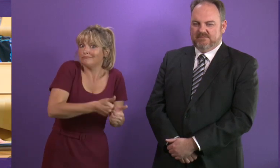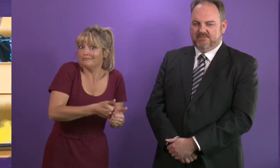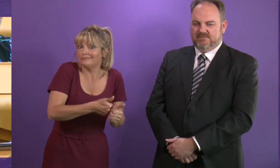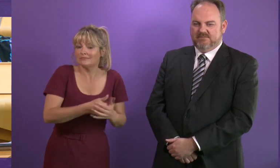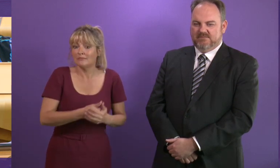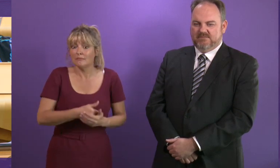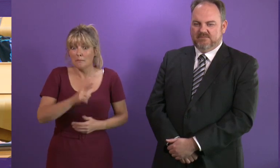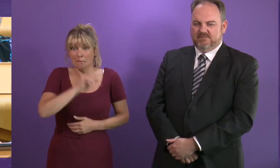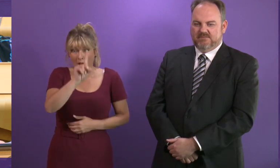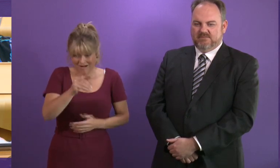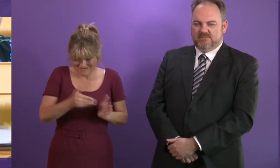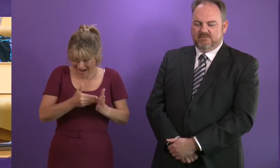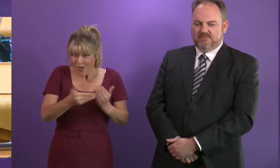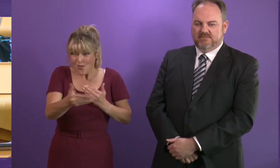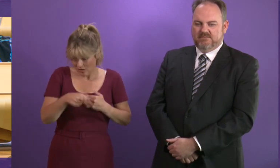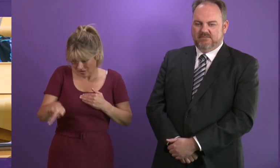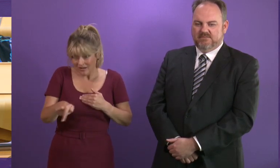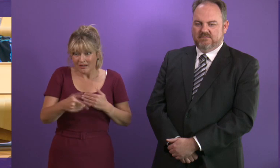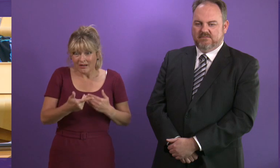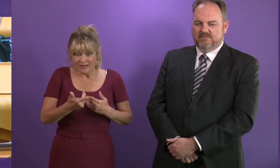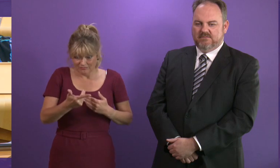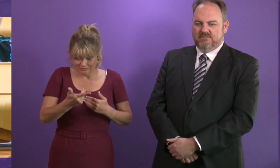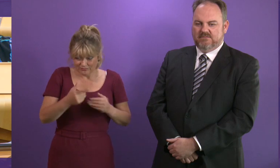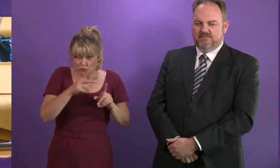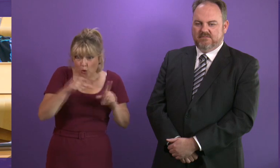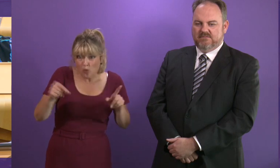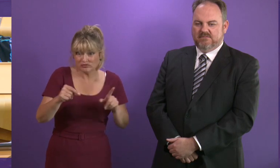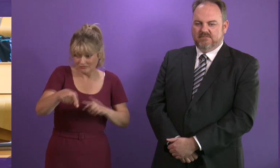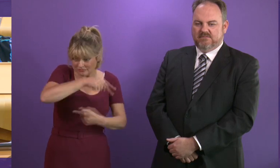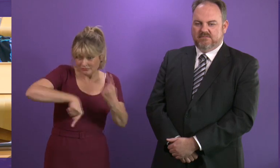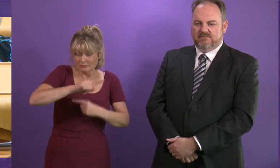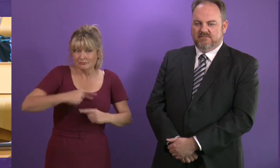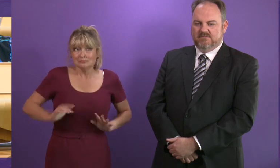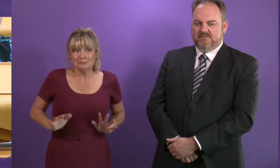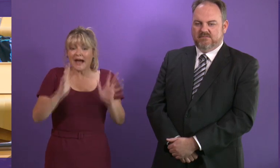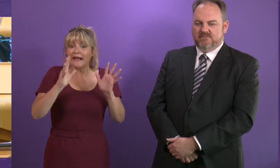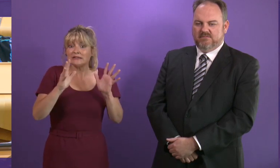of the unionist parties now about independence. They are progressively, one by one, making